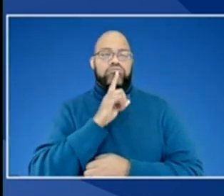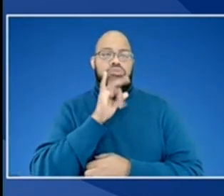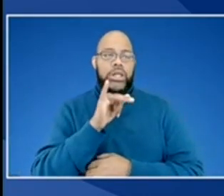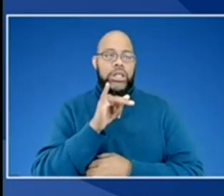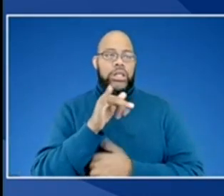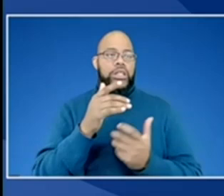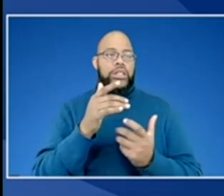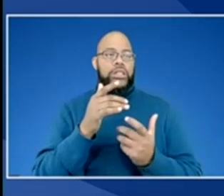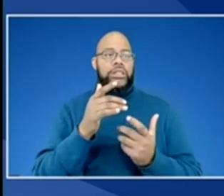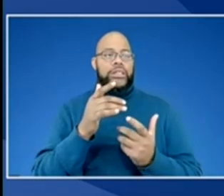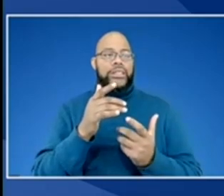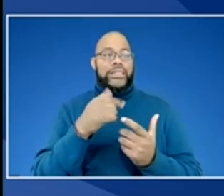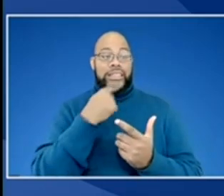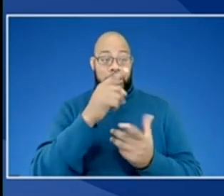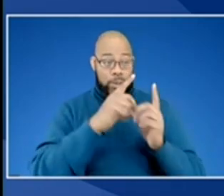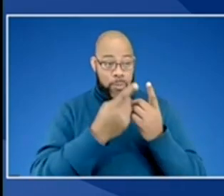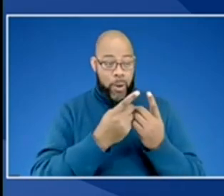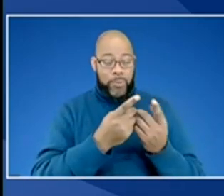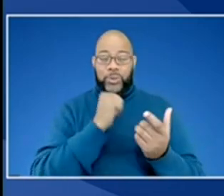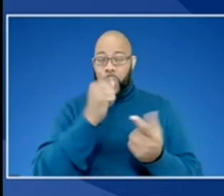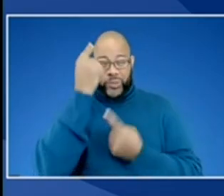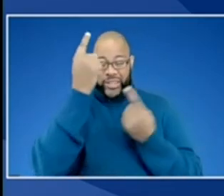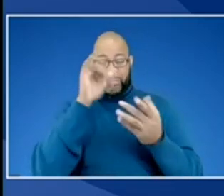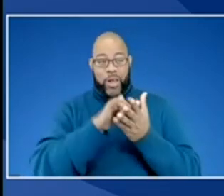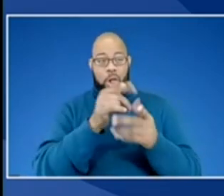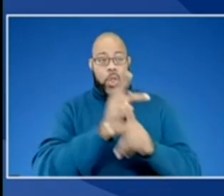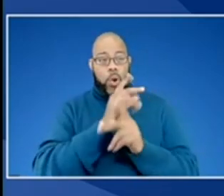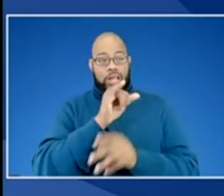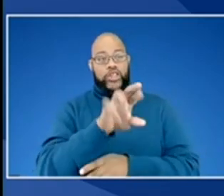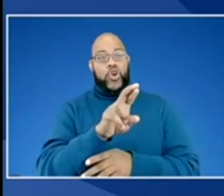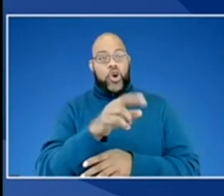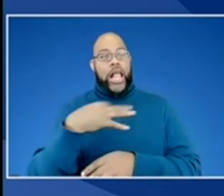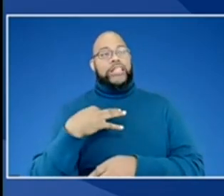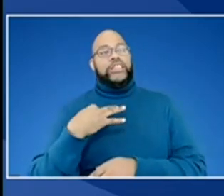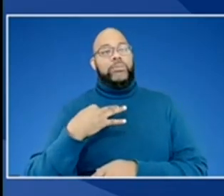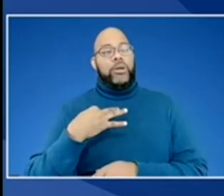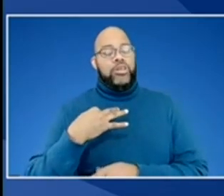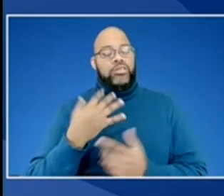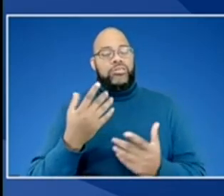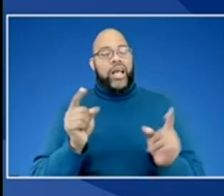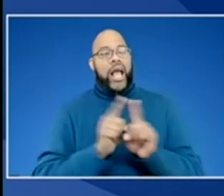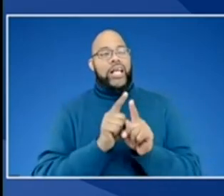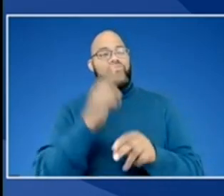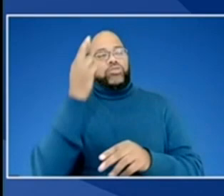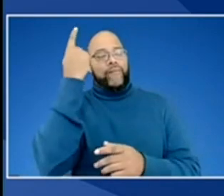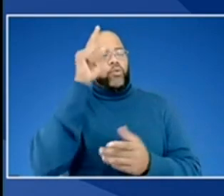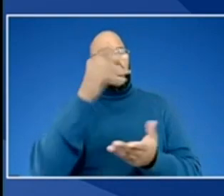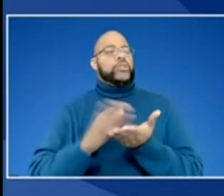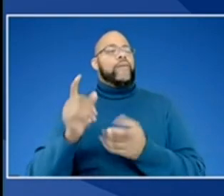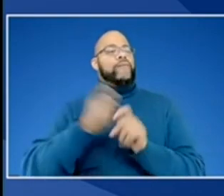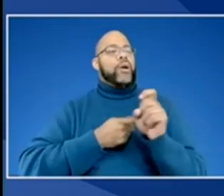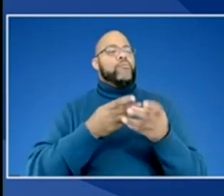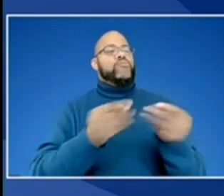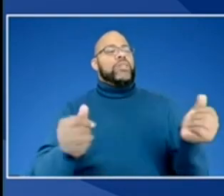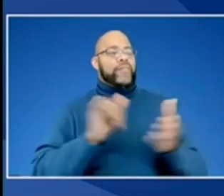the Department from considering someone's IDR eligibility as a basis to exclude them from the relief that they're considering here.